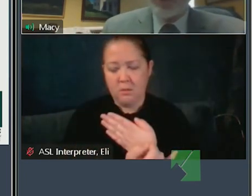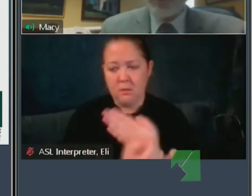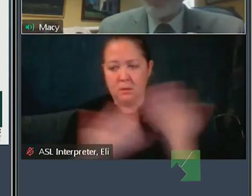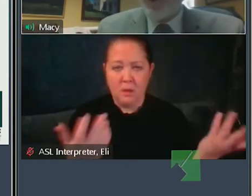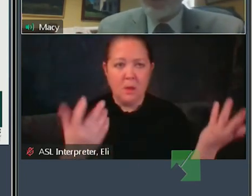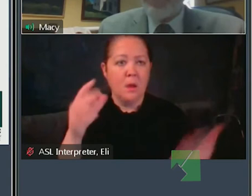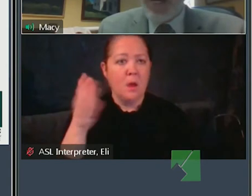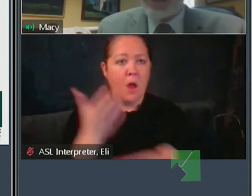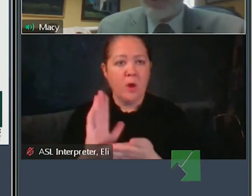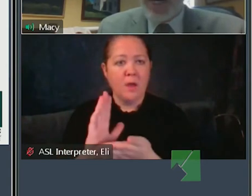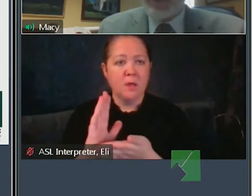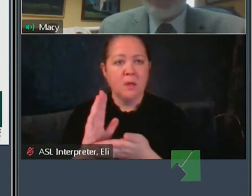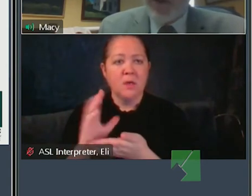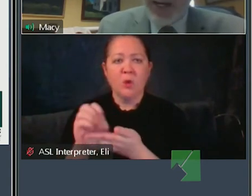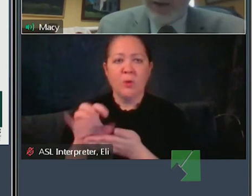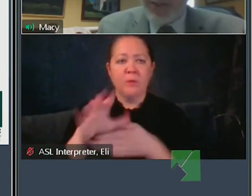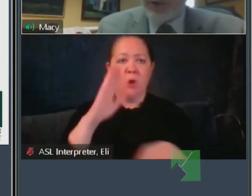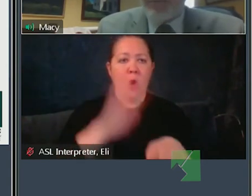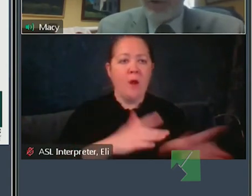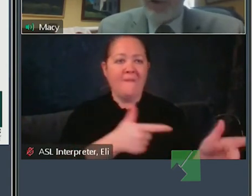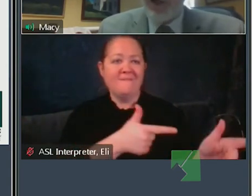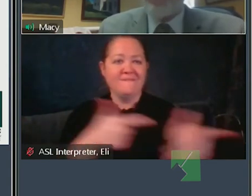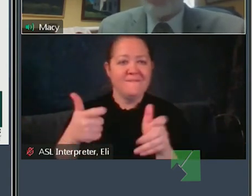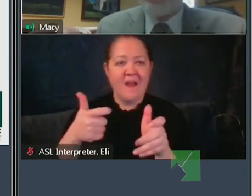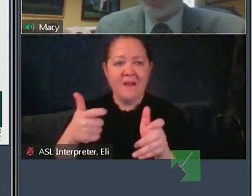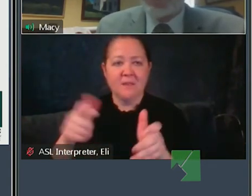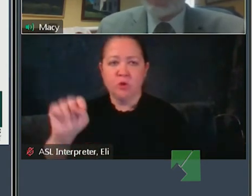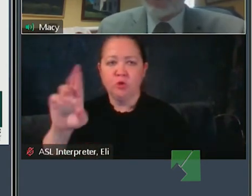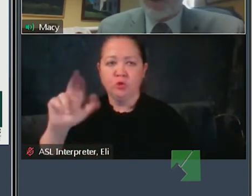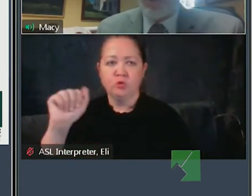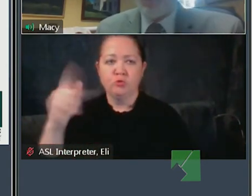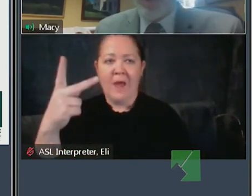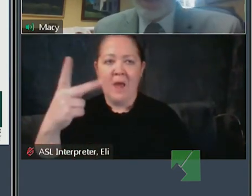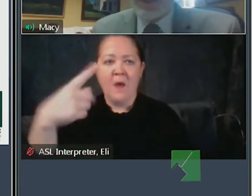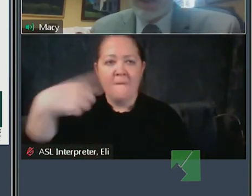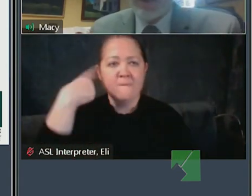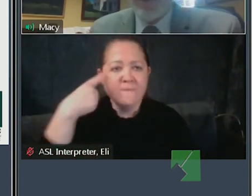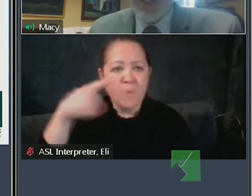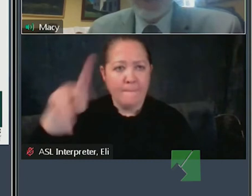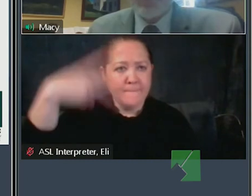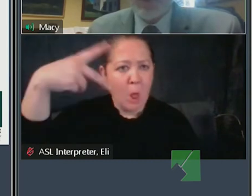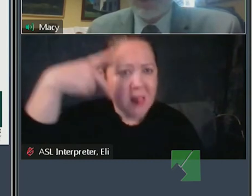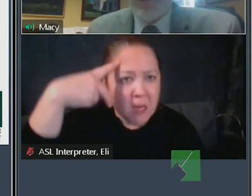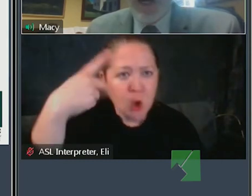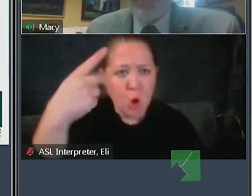so this was put on a fast track and the minor admission review for political reasons as described by the email